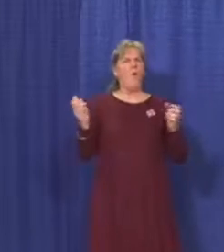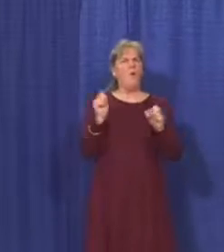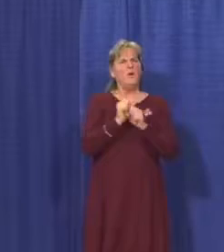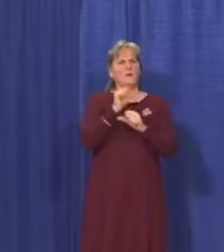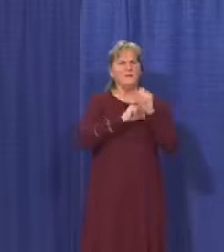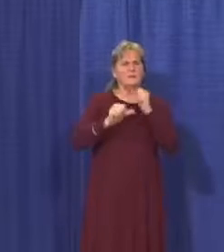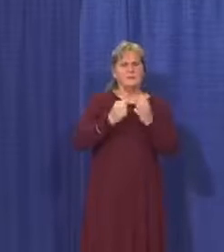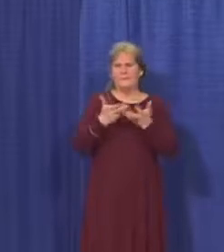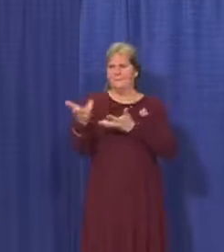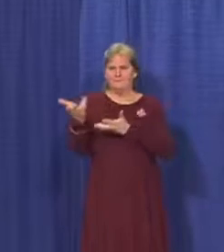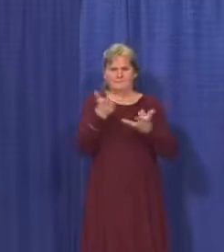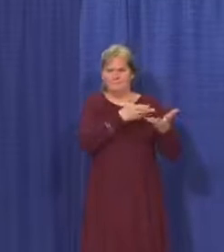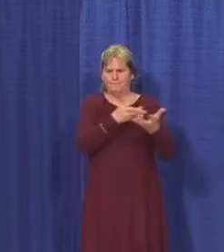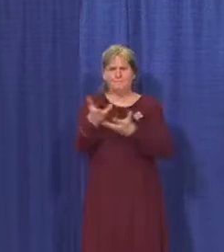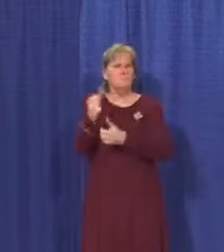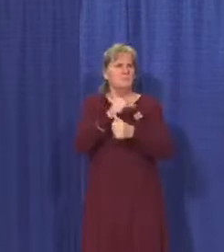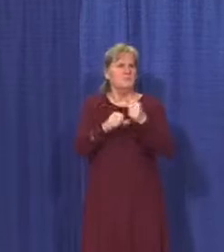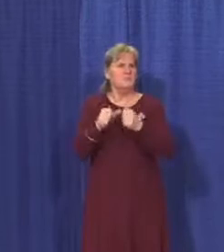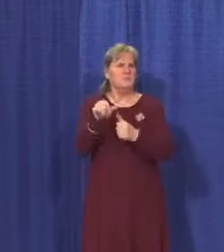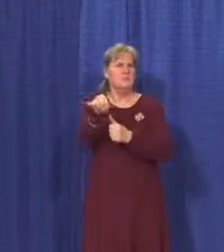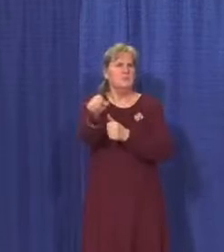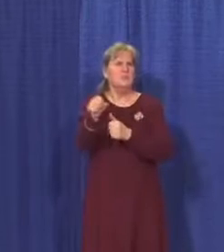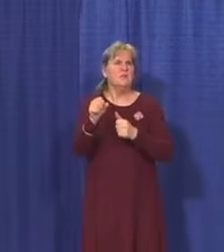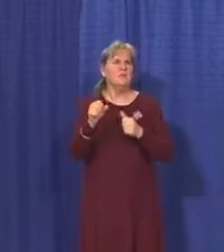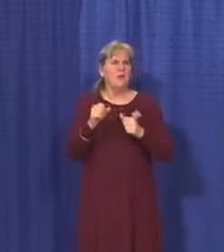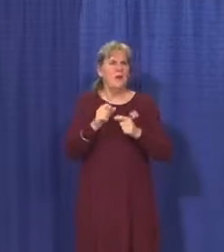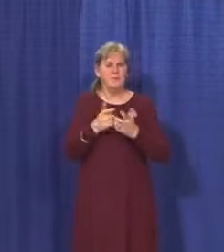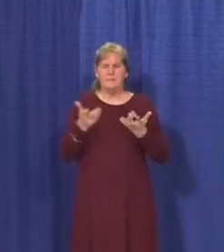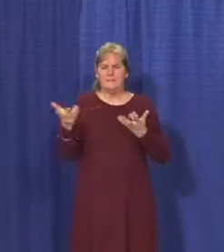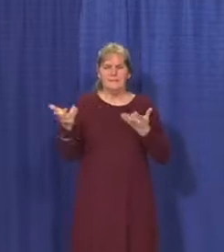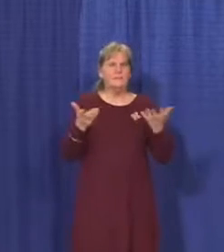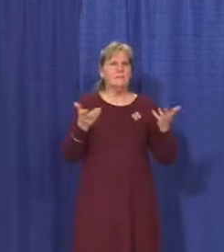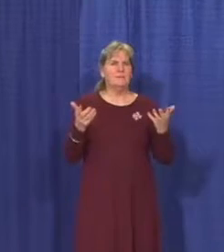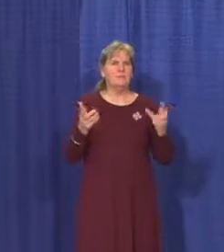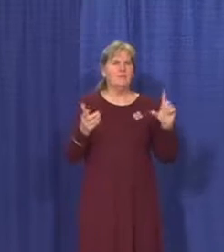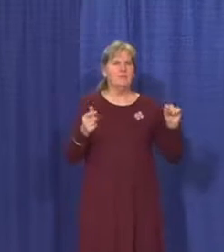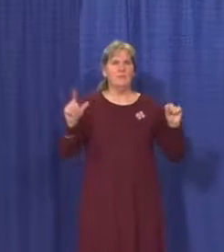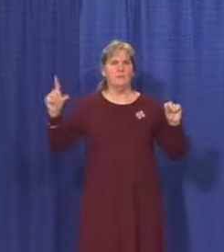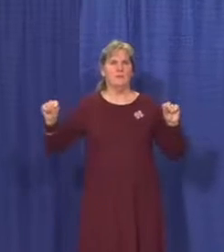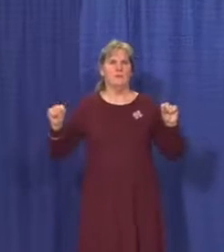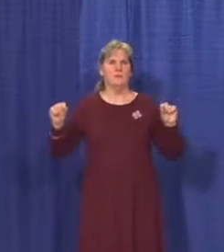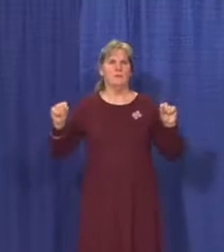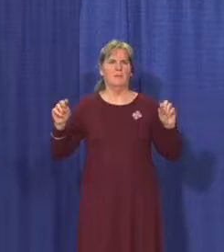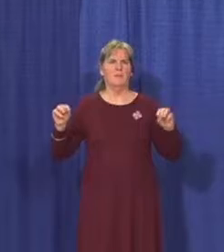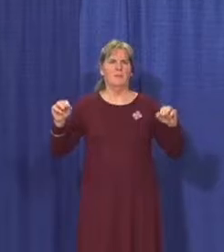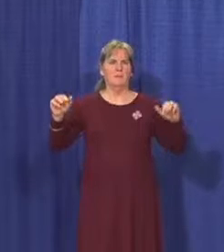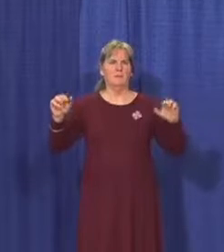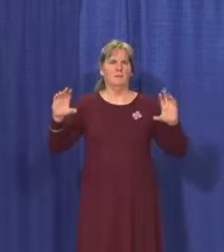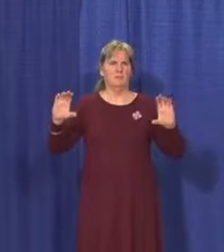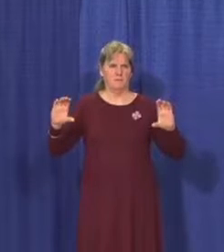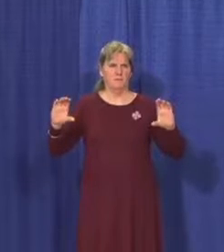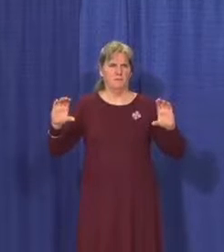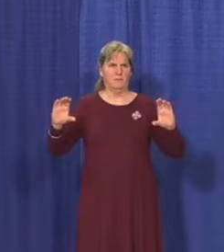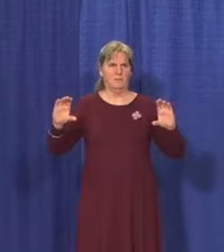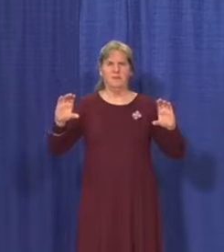closely around that and will continue to participate and collaborate around the delivery of the 20 million that will be